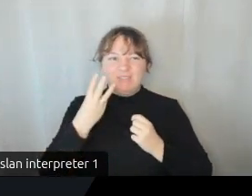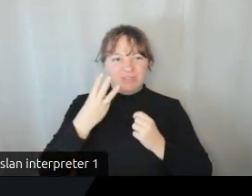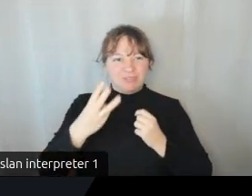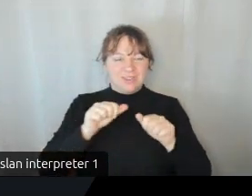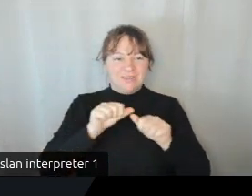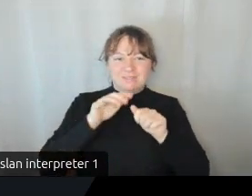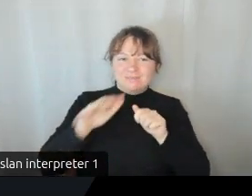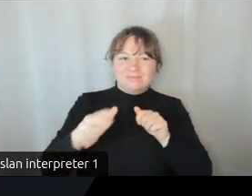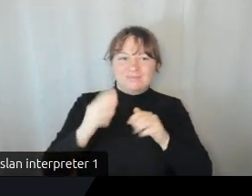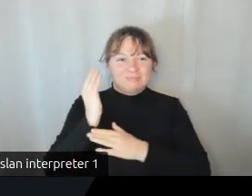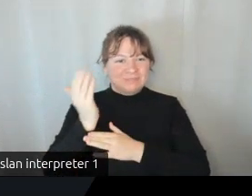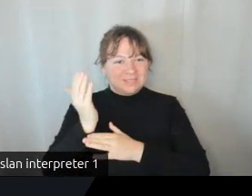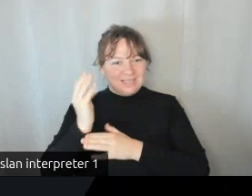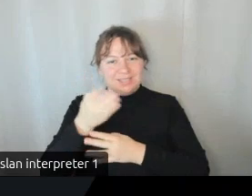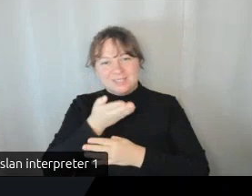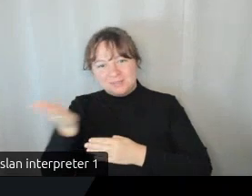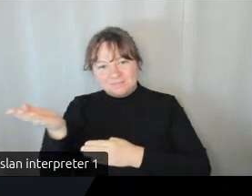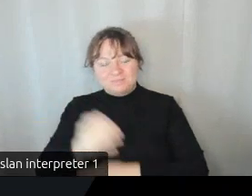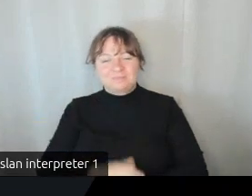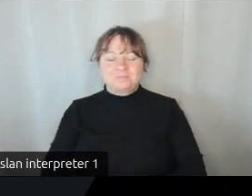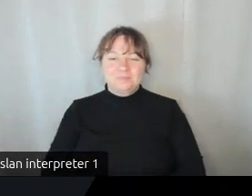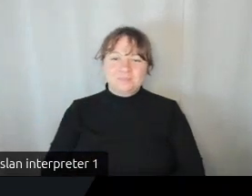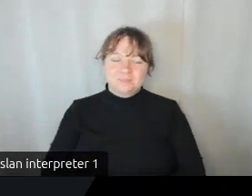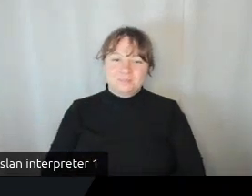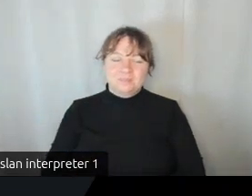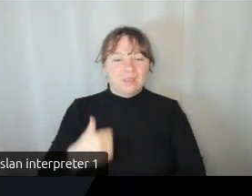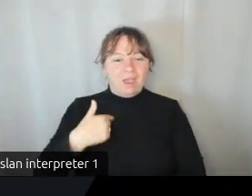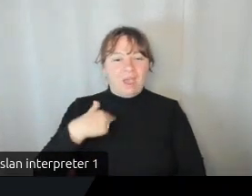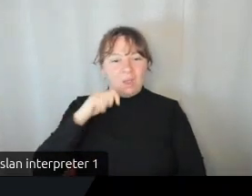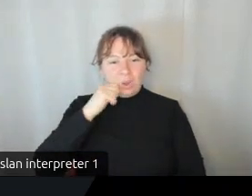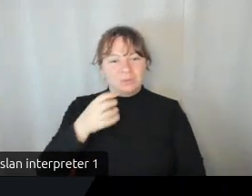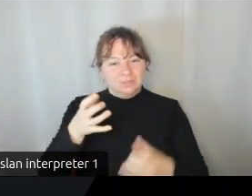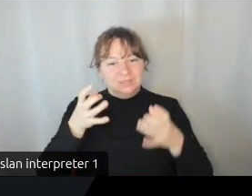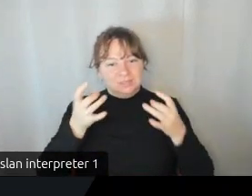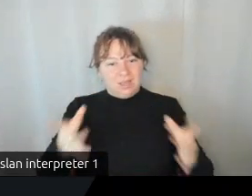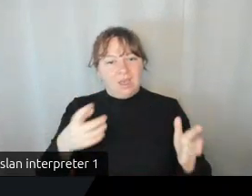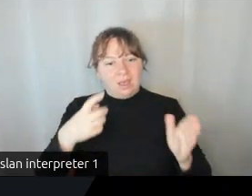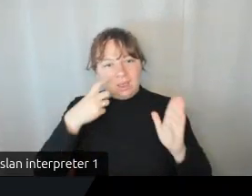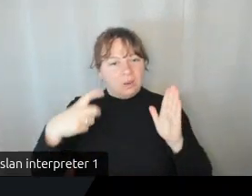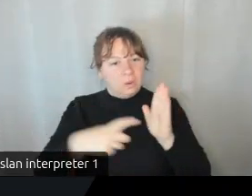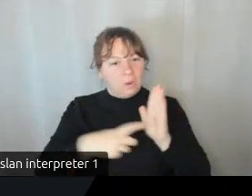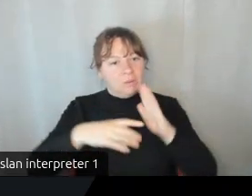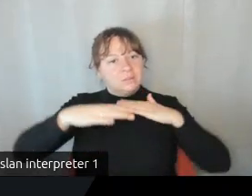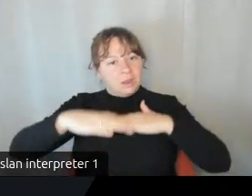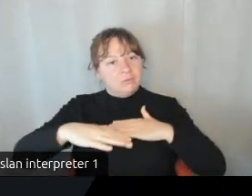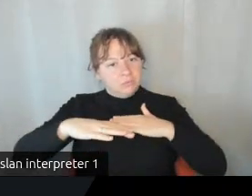I'll introduce to you shortly. Um I'll just start with an acknowledgement of country. Uh, Legal Aid